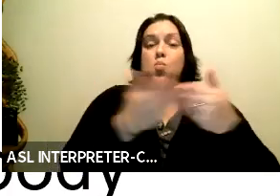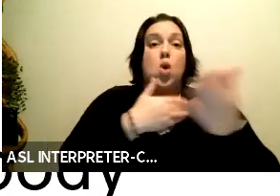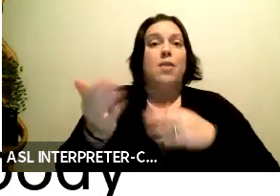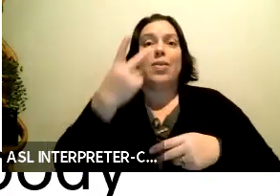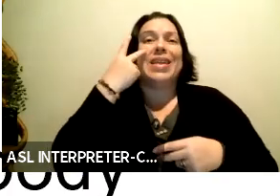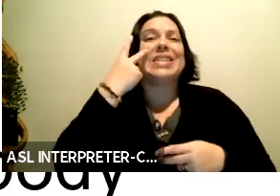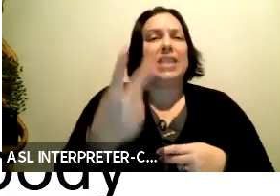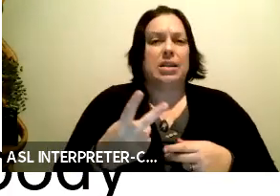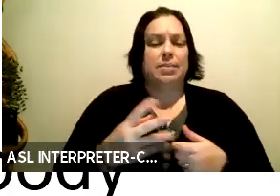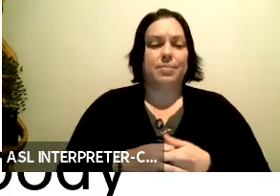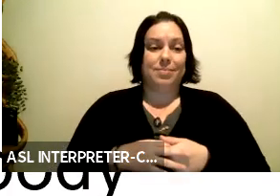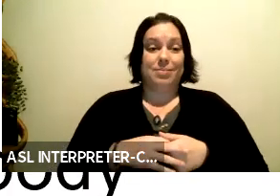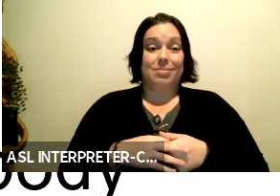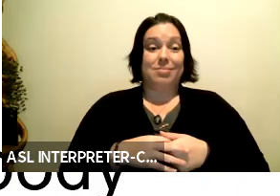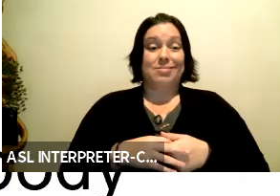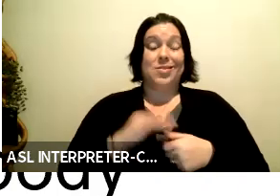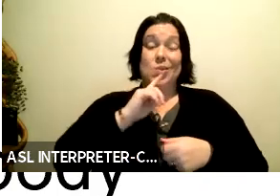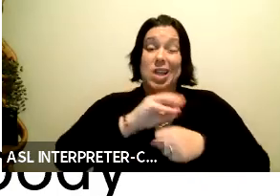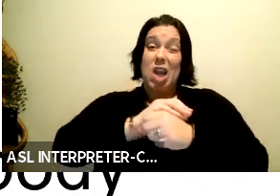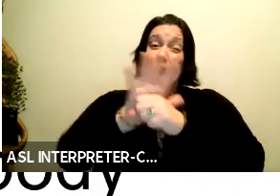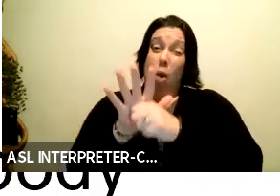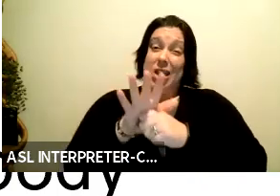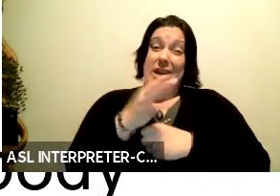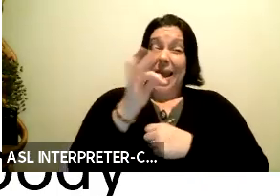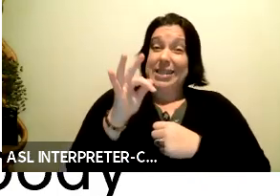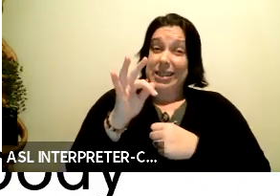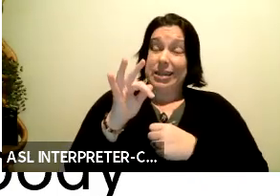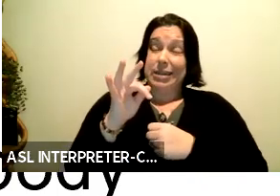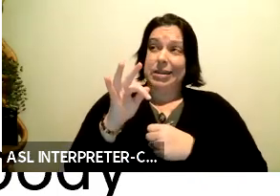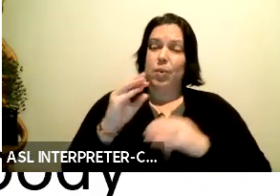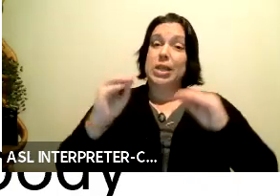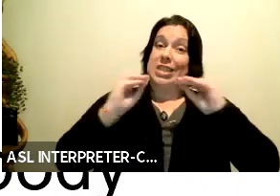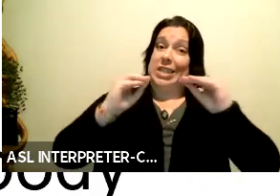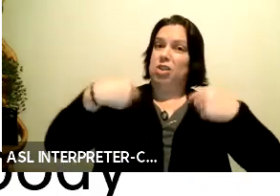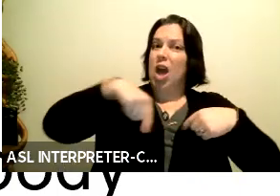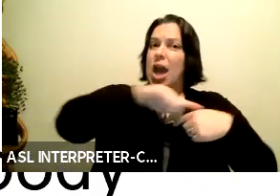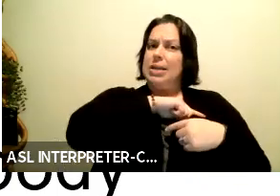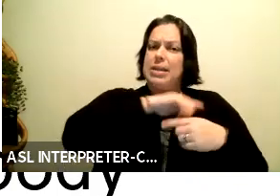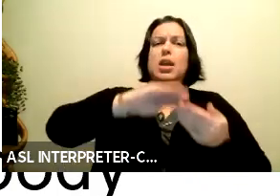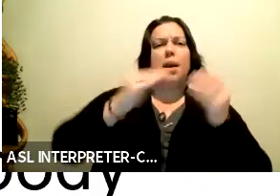COVID 19 has taught us nothing else, it's that our whole community is going to show up. Government